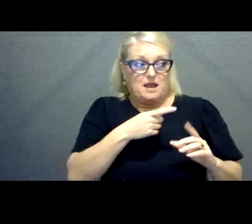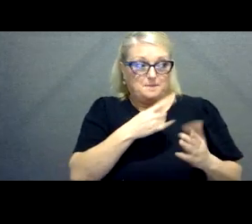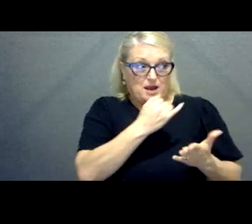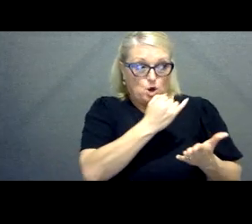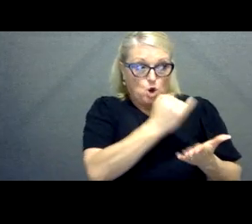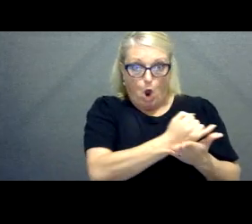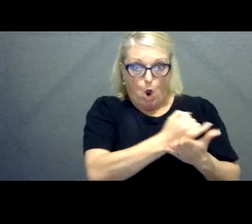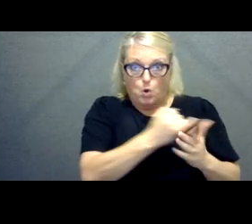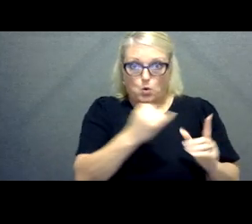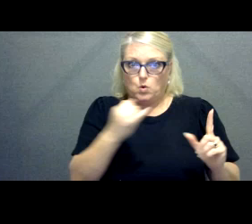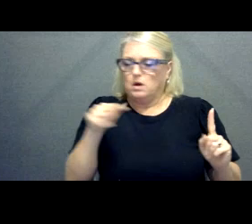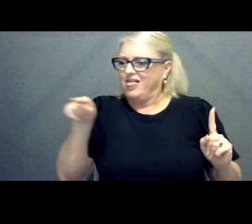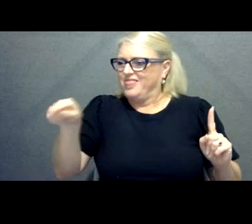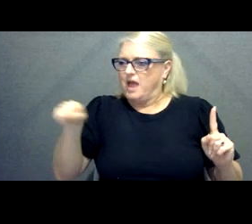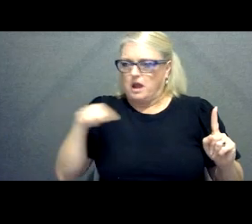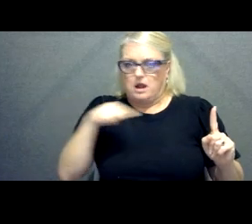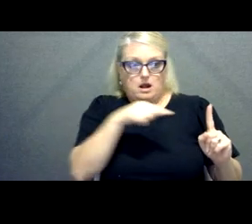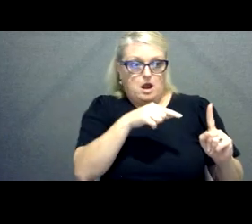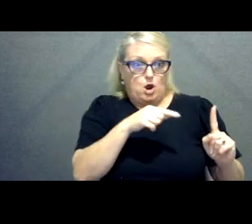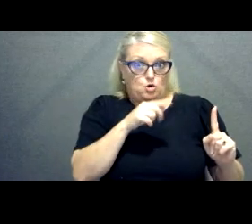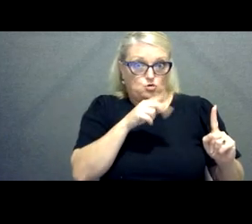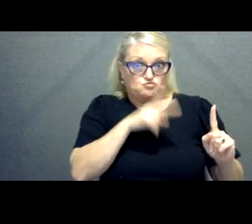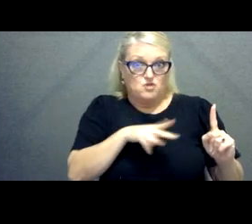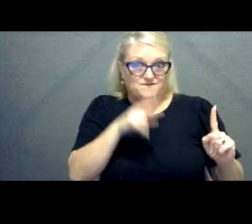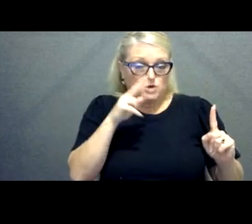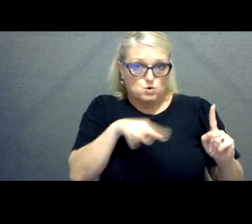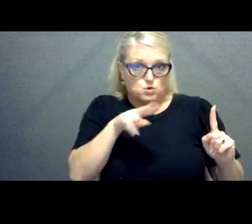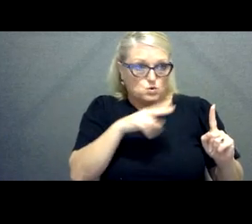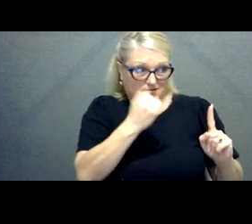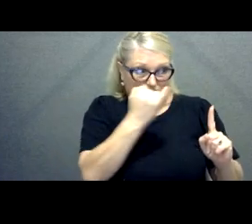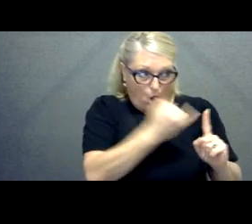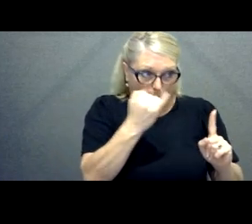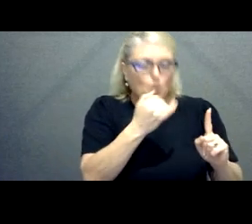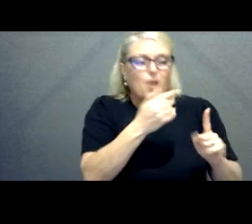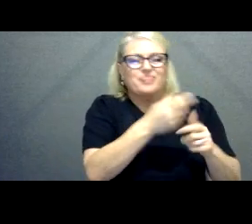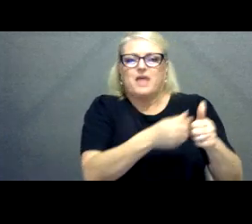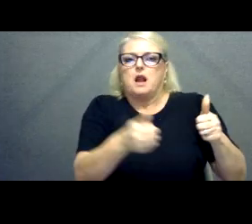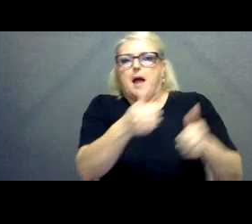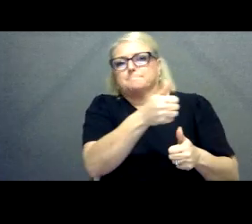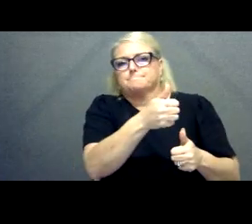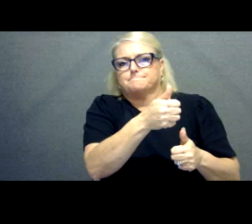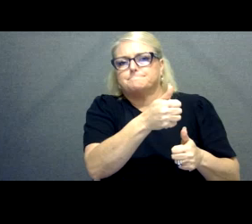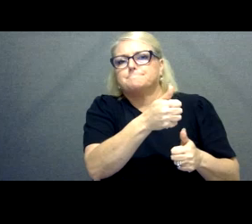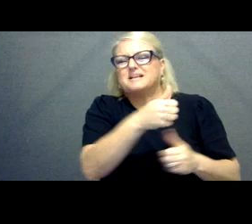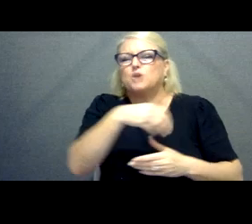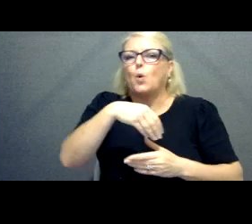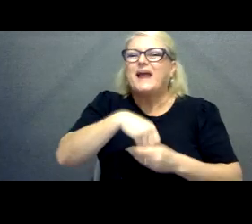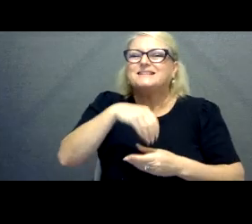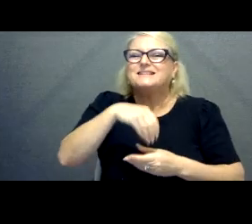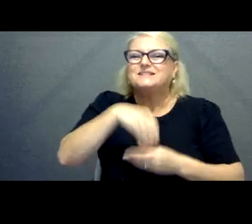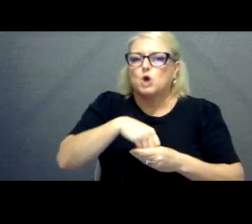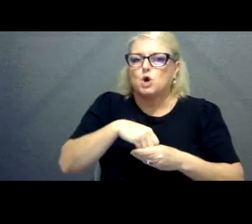um and that that's a senior officer and we can we look at that as an internal review process so and